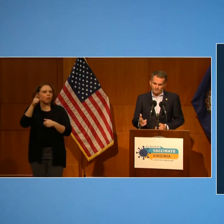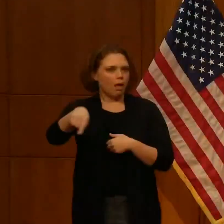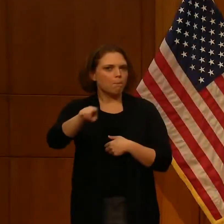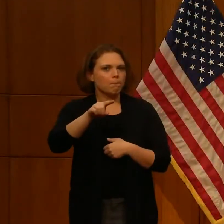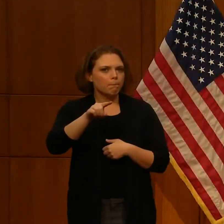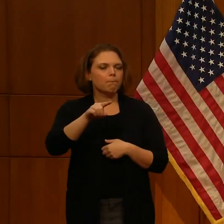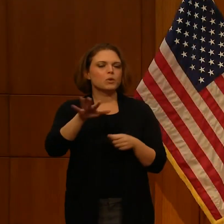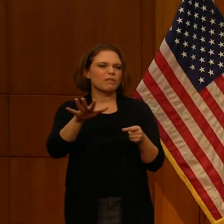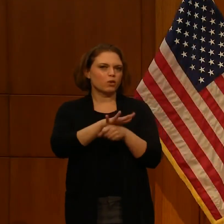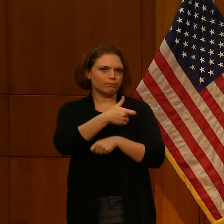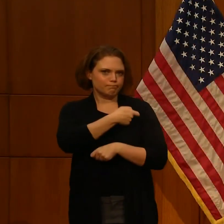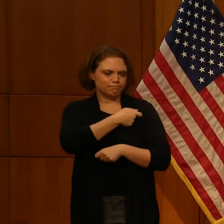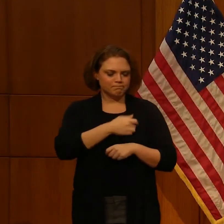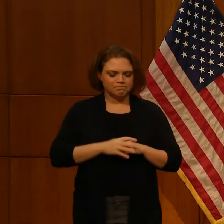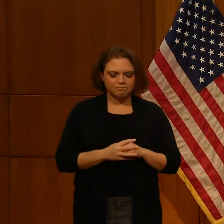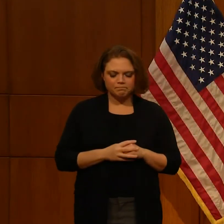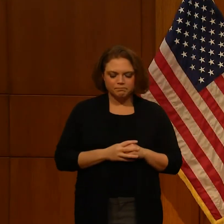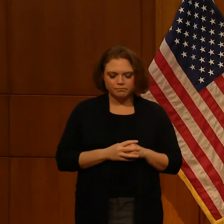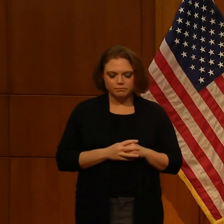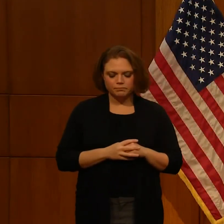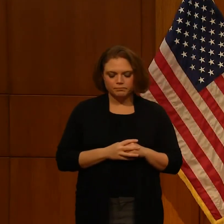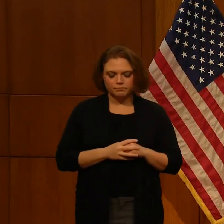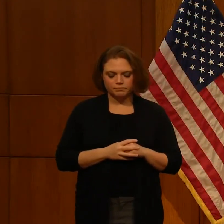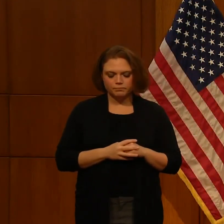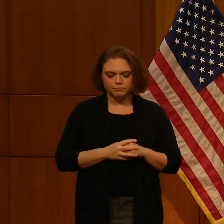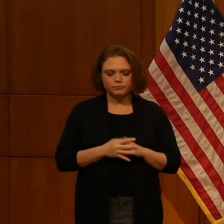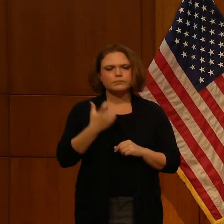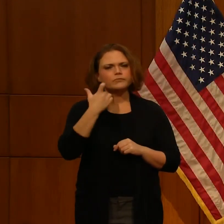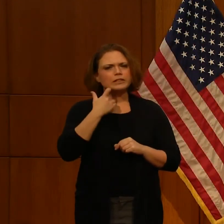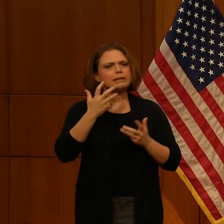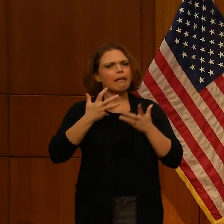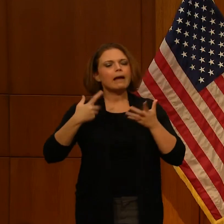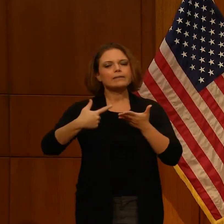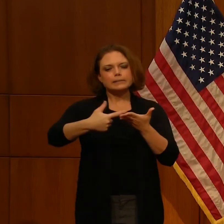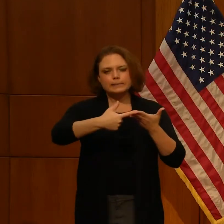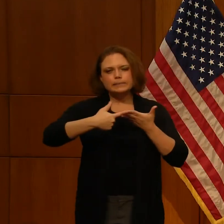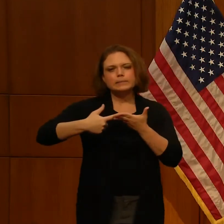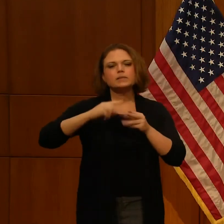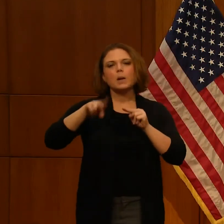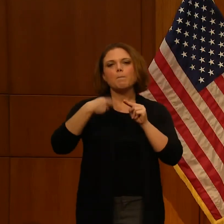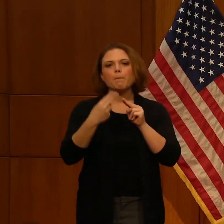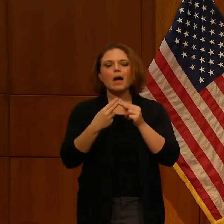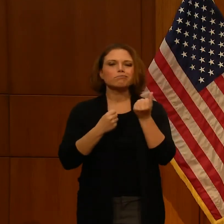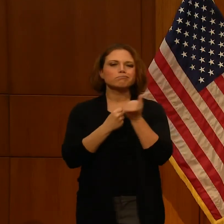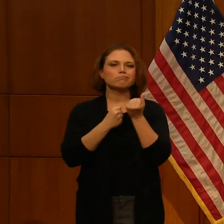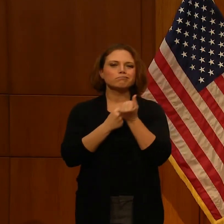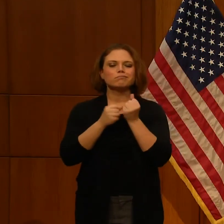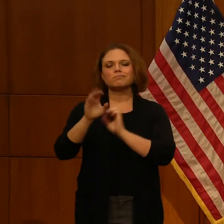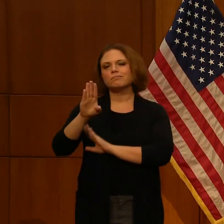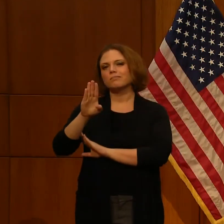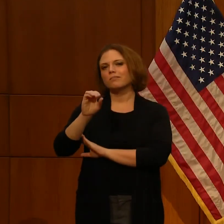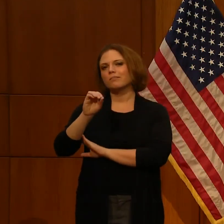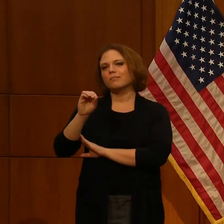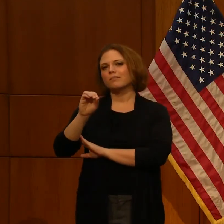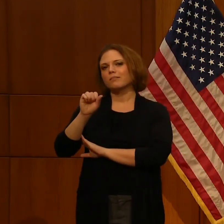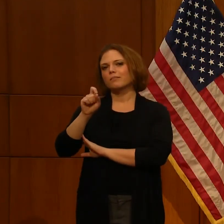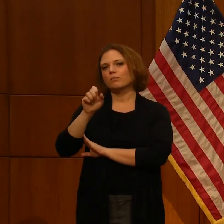A LITTLE EASIER FOR THEM. THERE'S BEEN A LOT OF